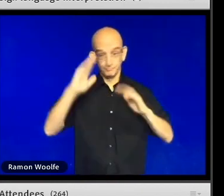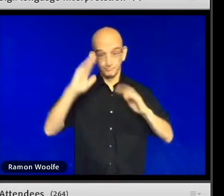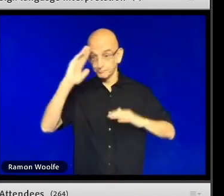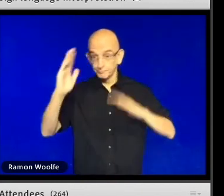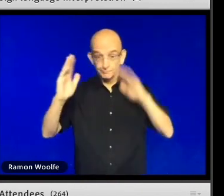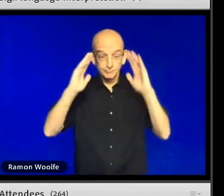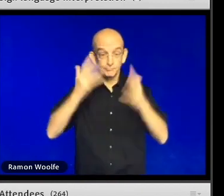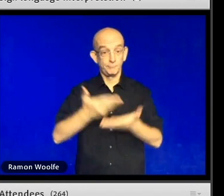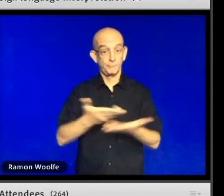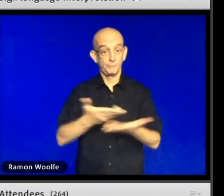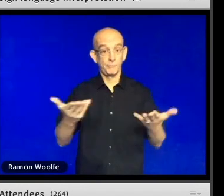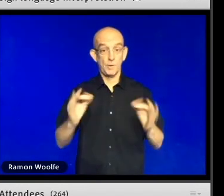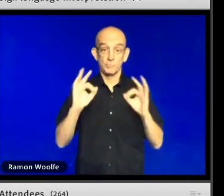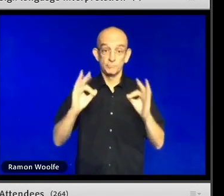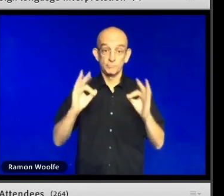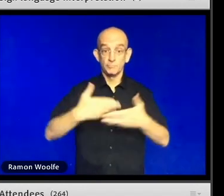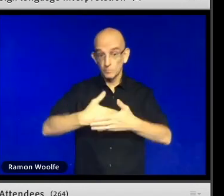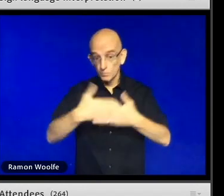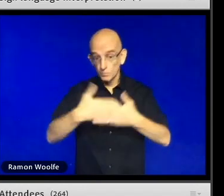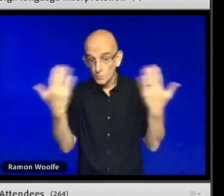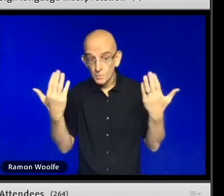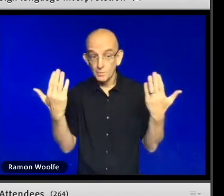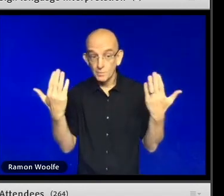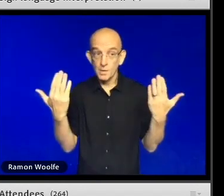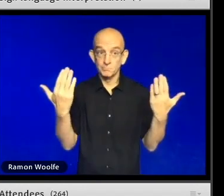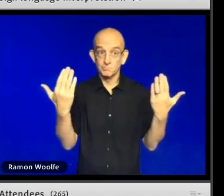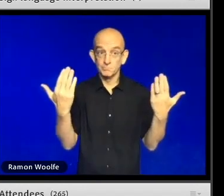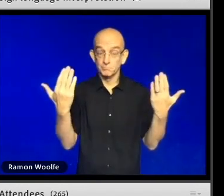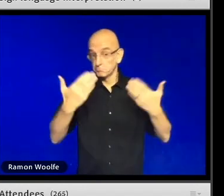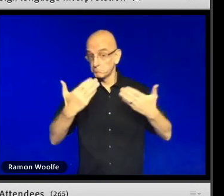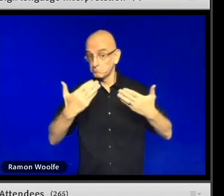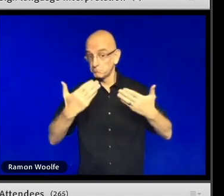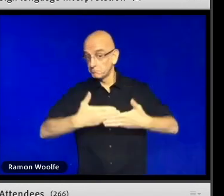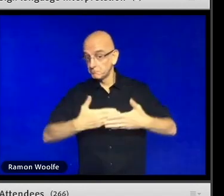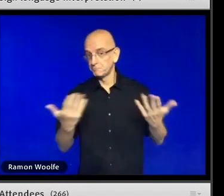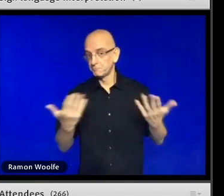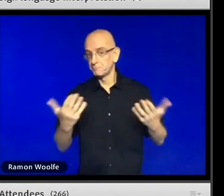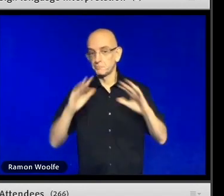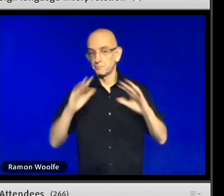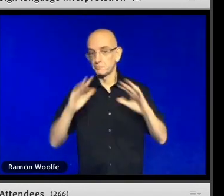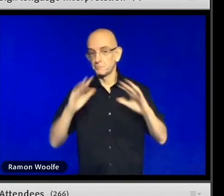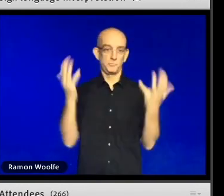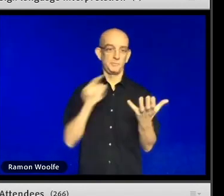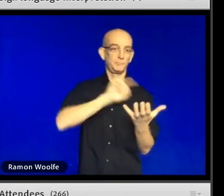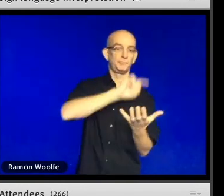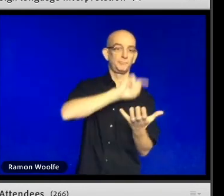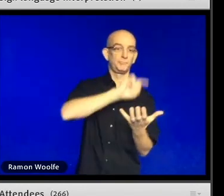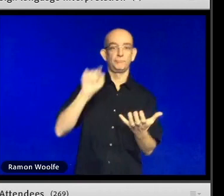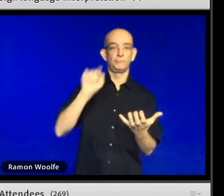group that we have joining the discussion and very lively already in the chat with all